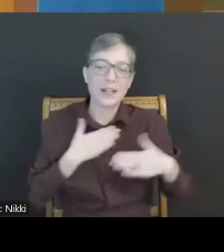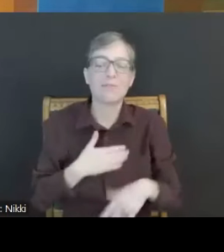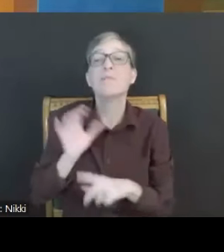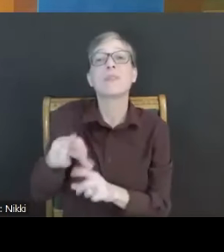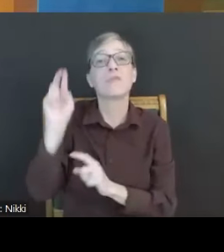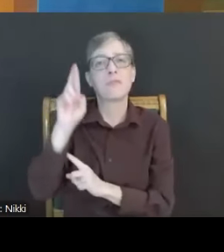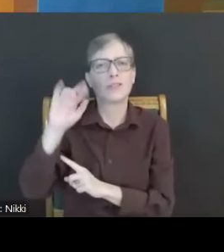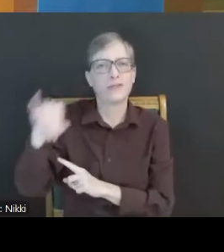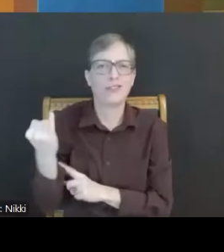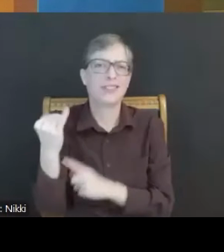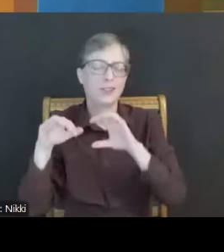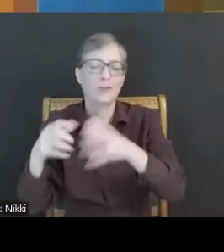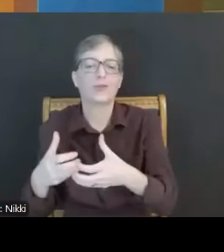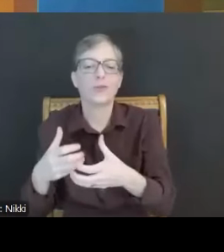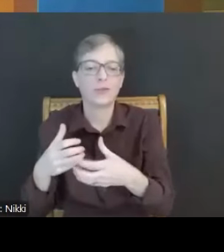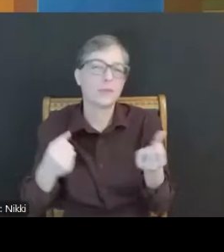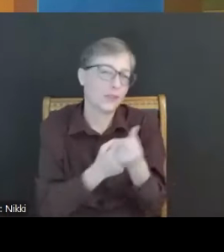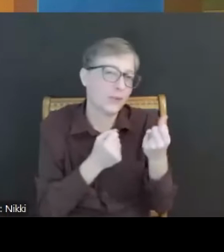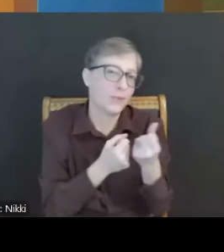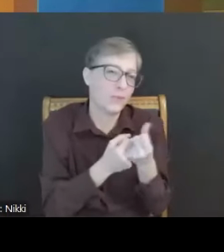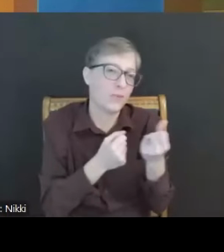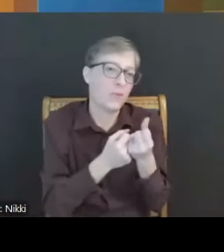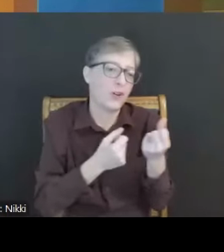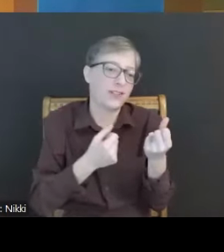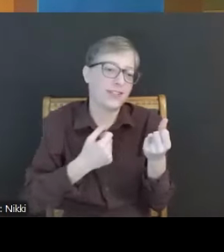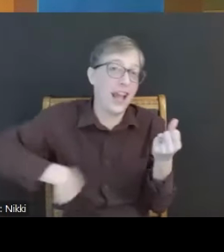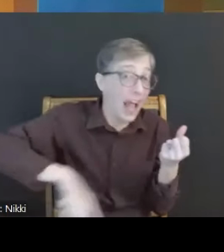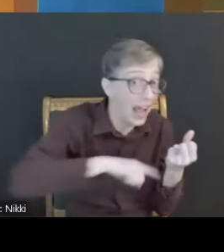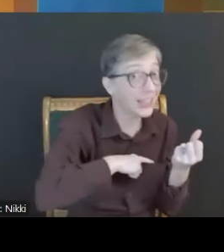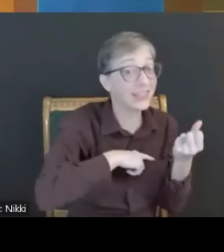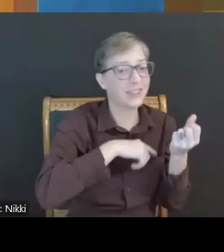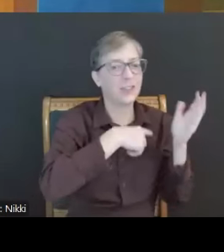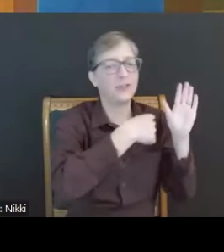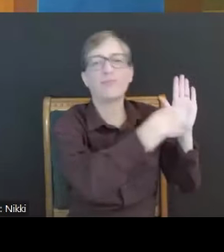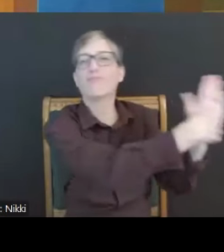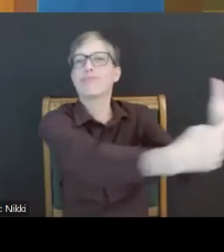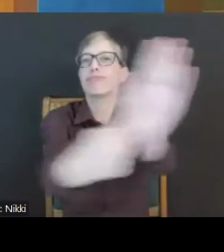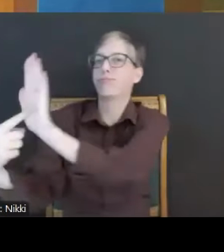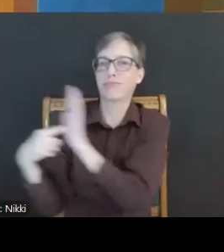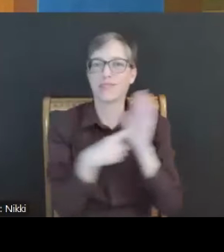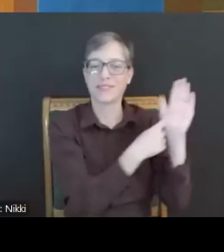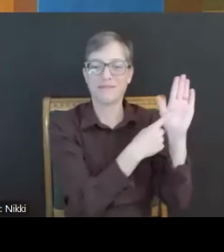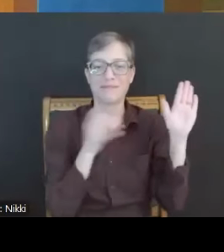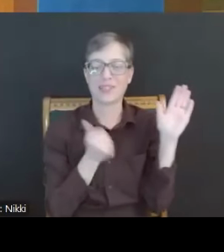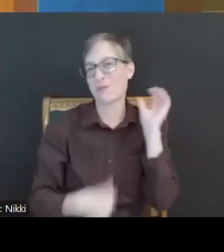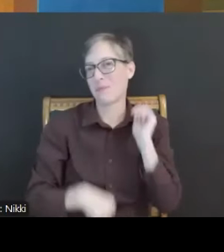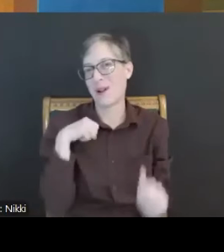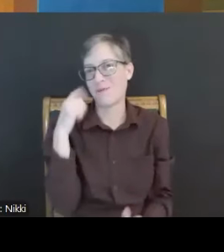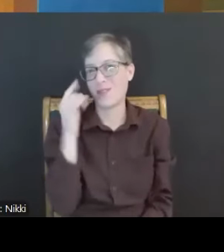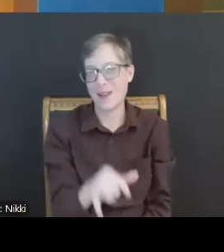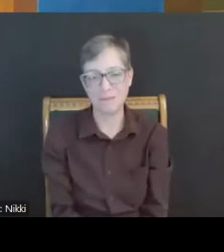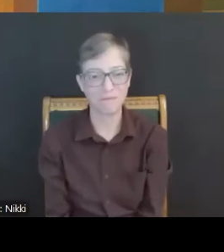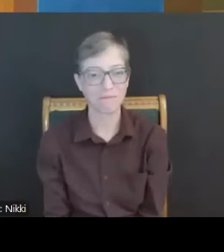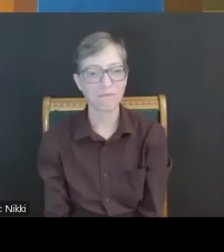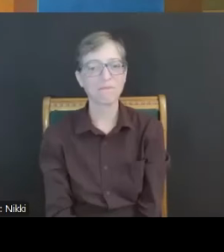we um let our kids see what we do for Black History Month here are some more photos that